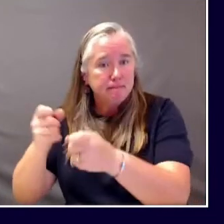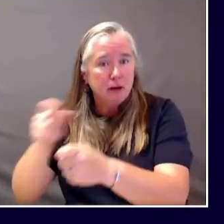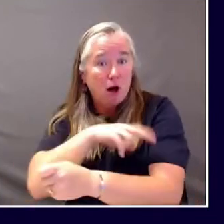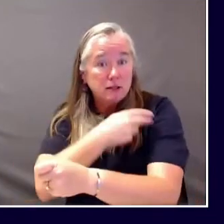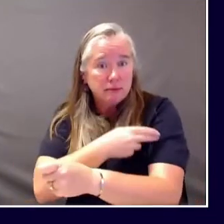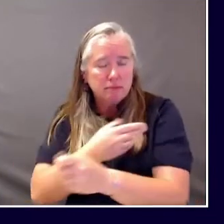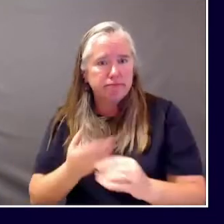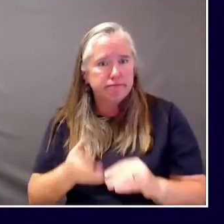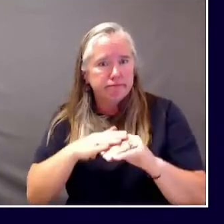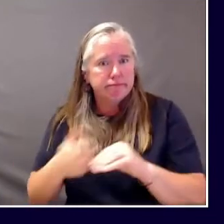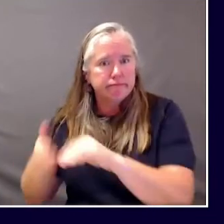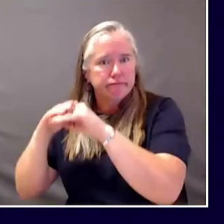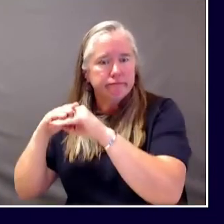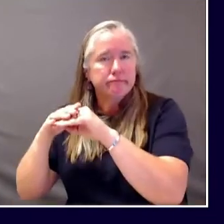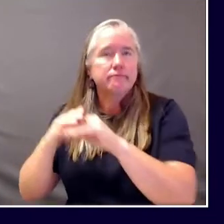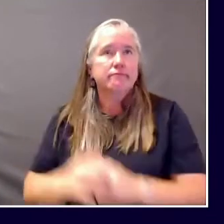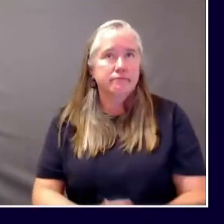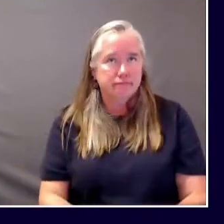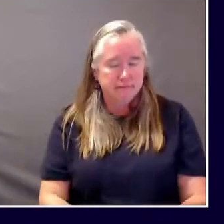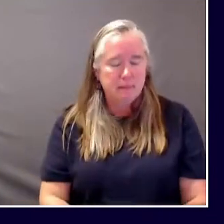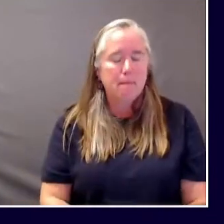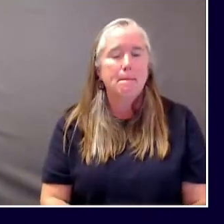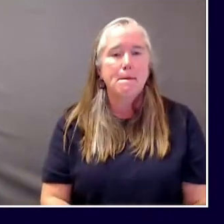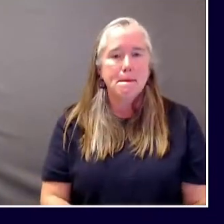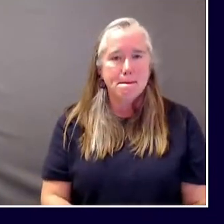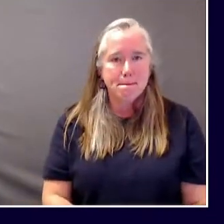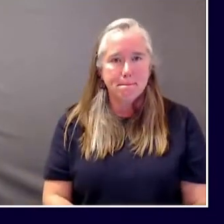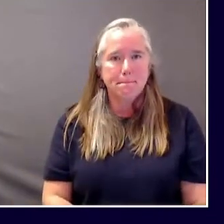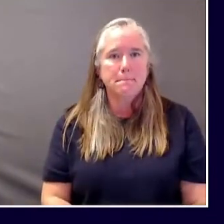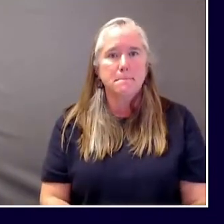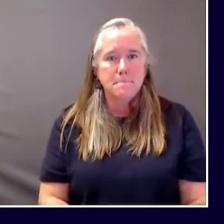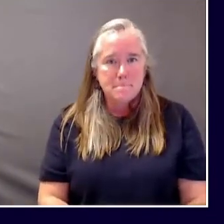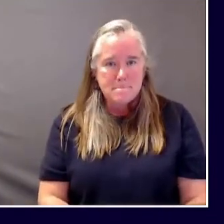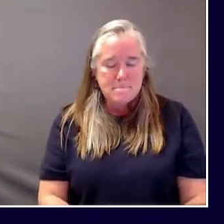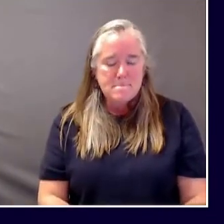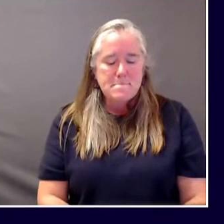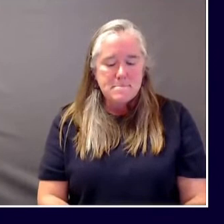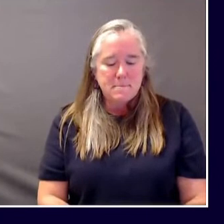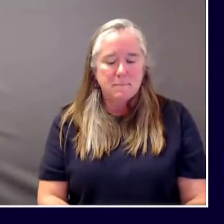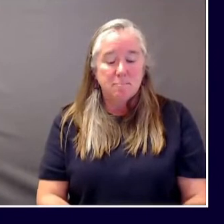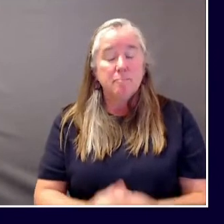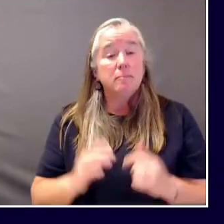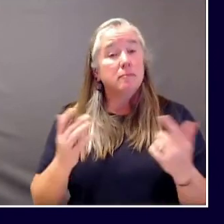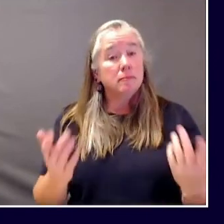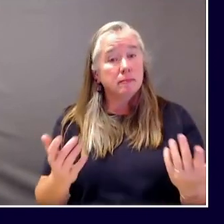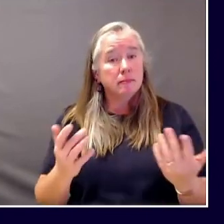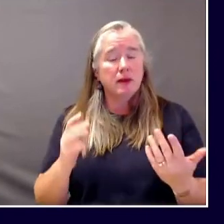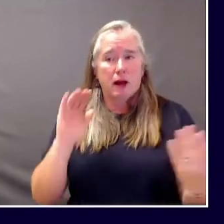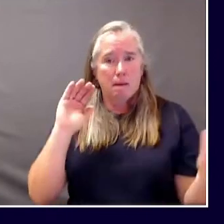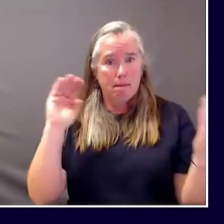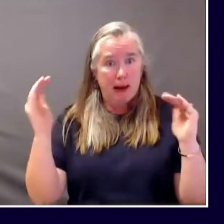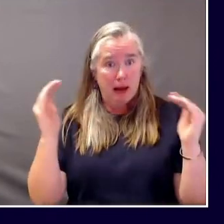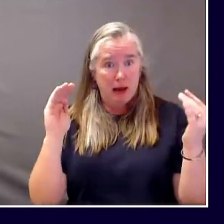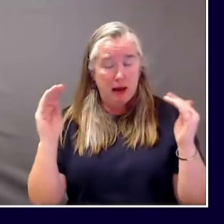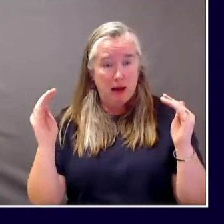it's also important to differentiate